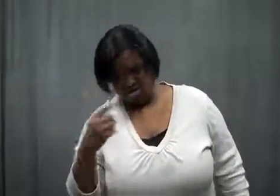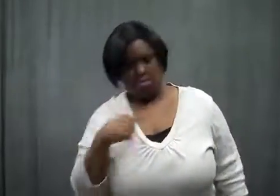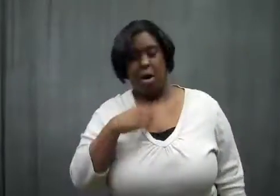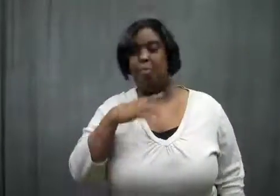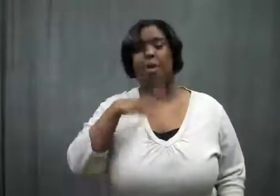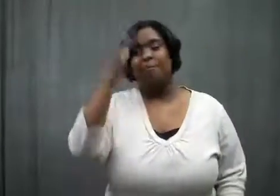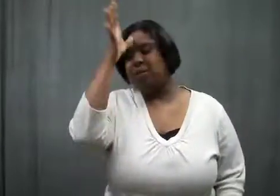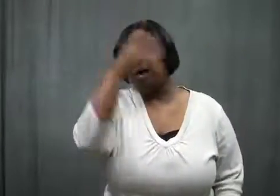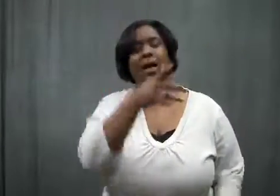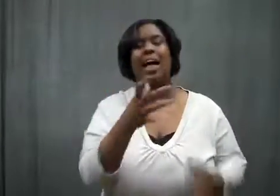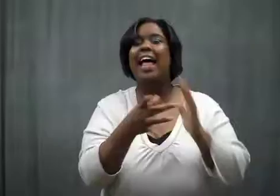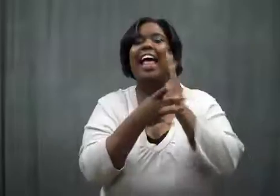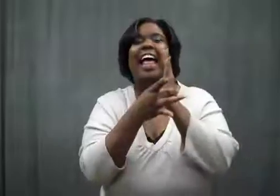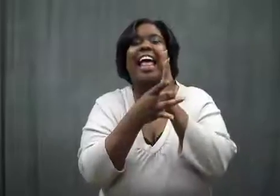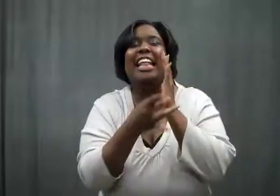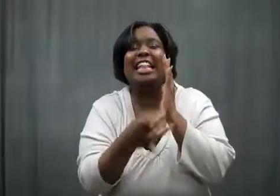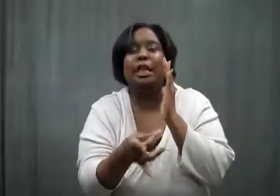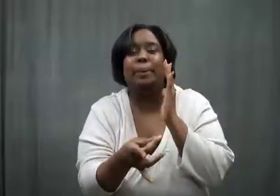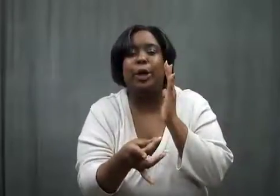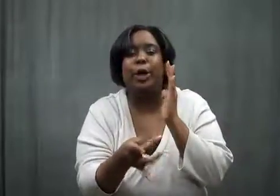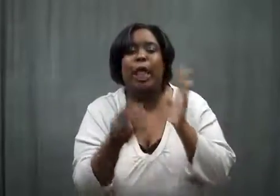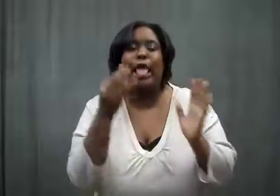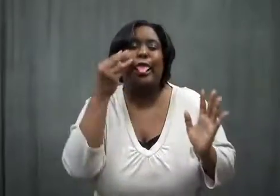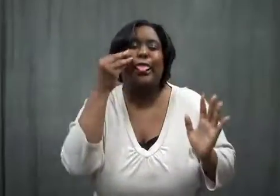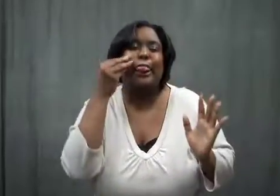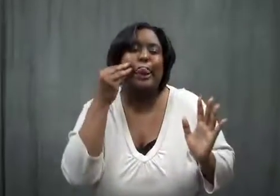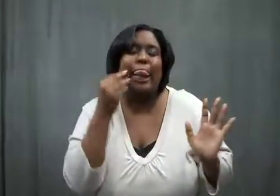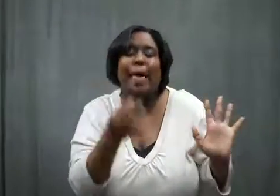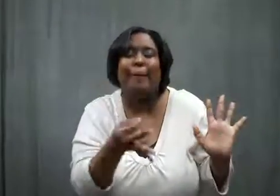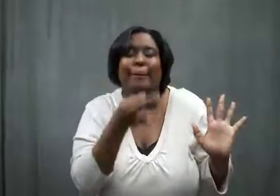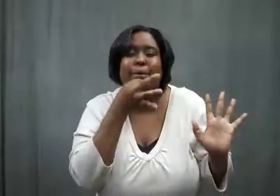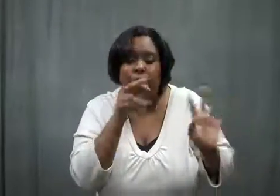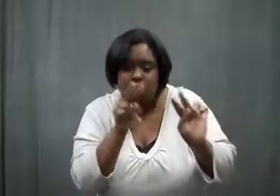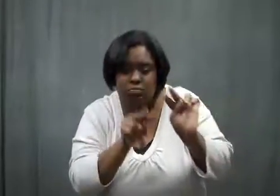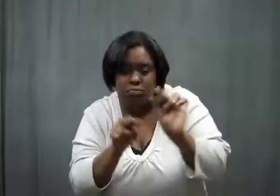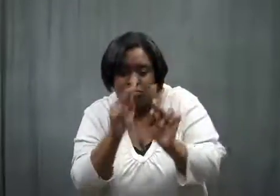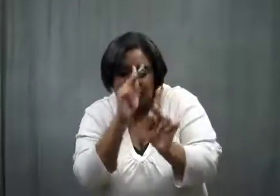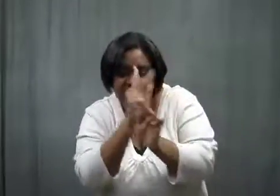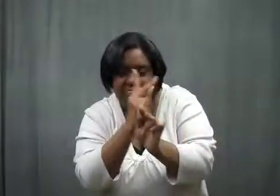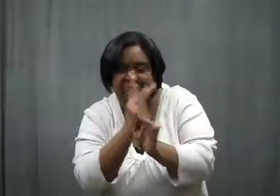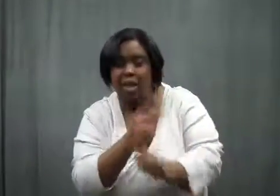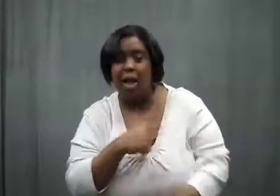My dad was the world champ expert on figuring things out.